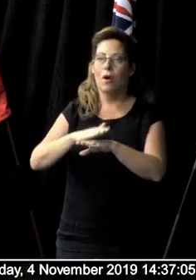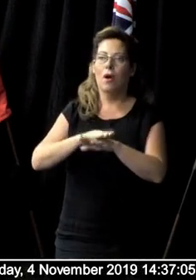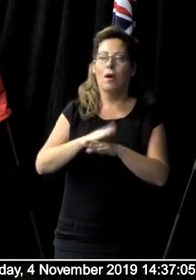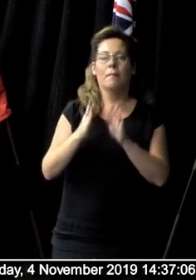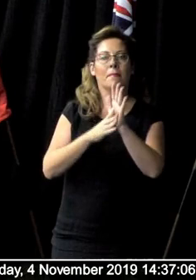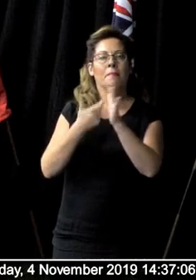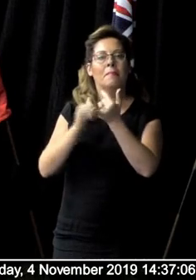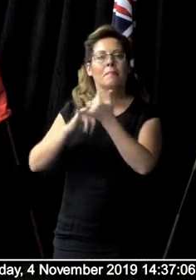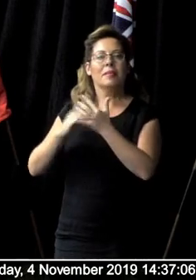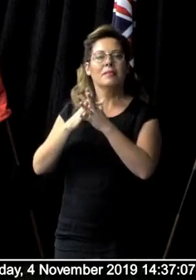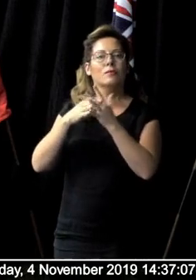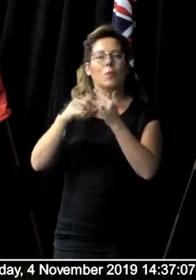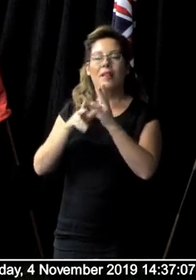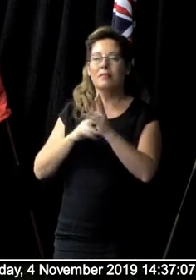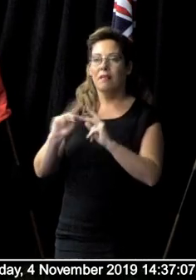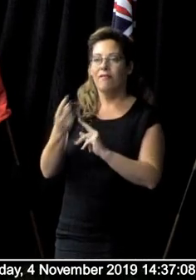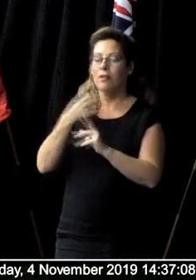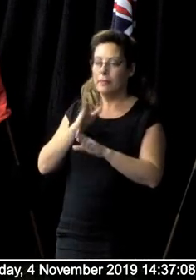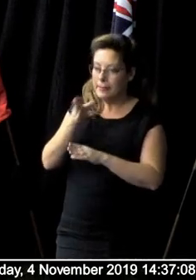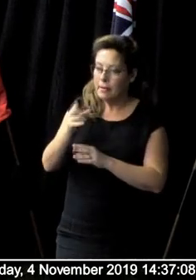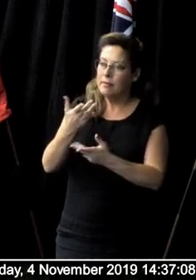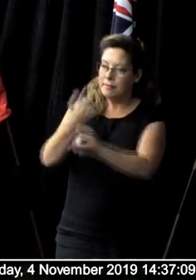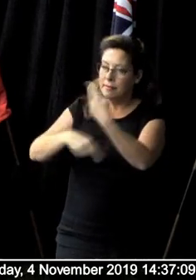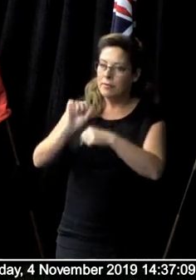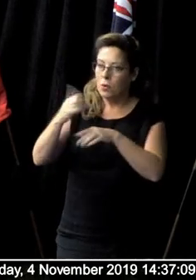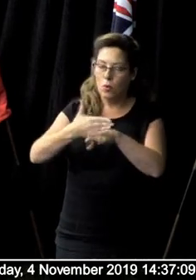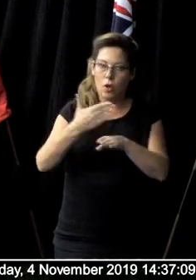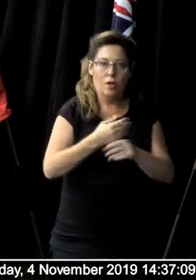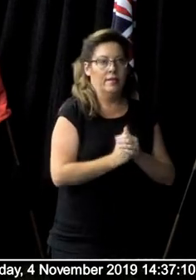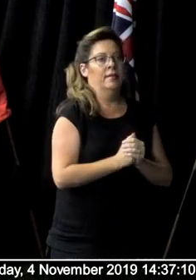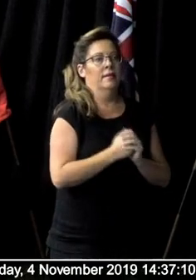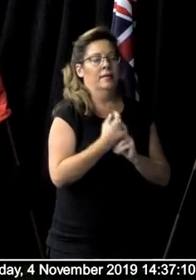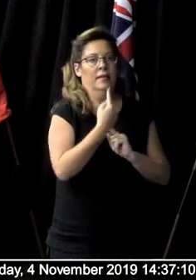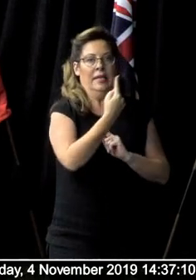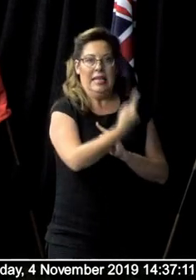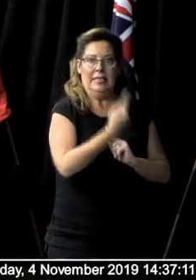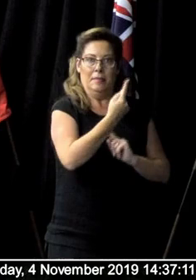Independent Advocacy in the Tropics Incorporated advocates for people